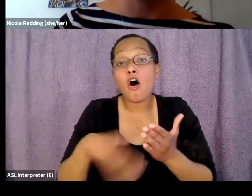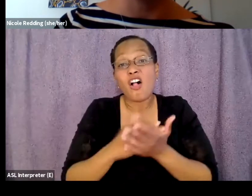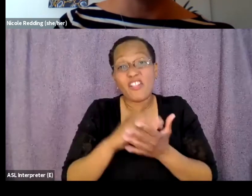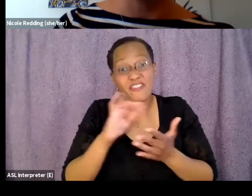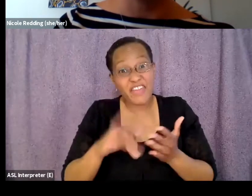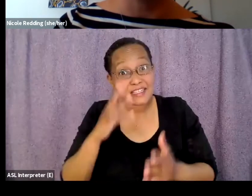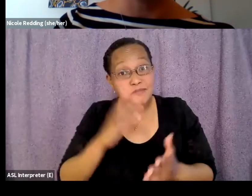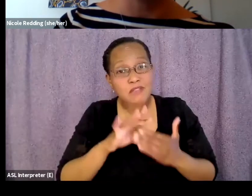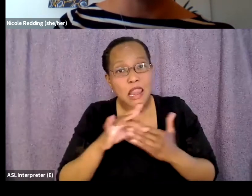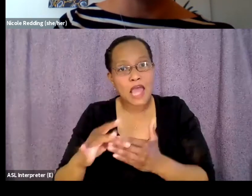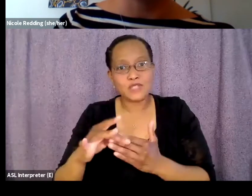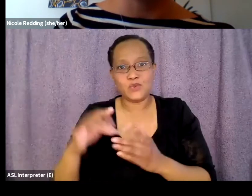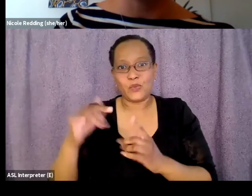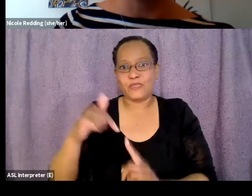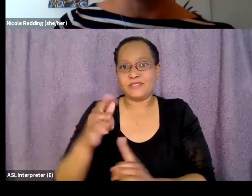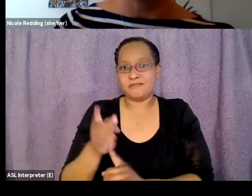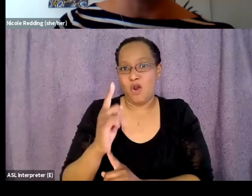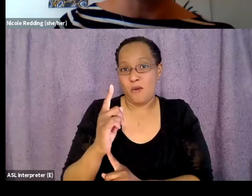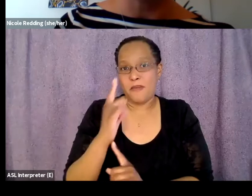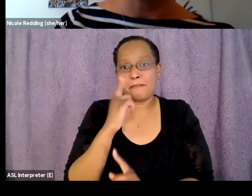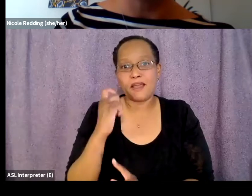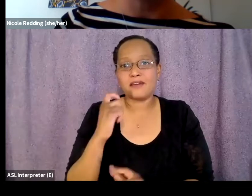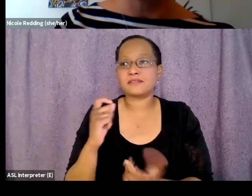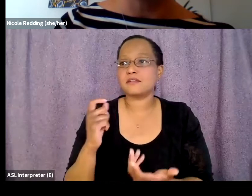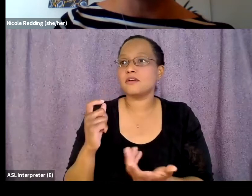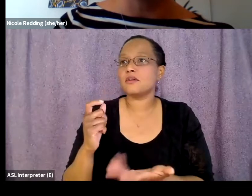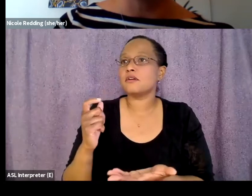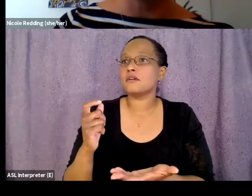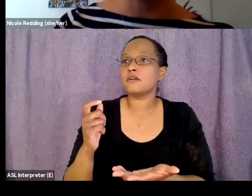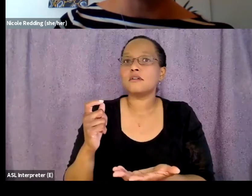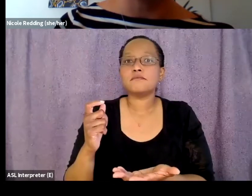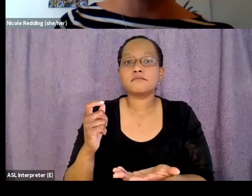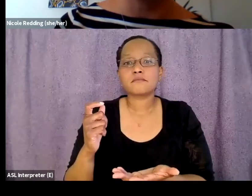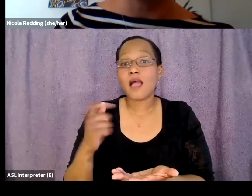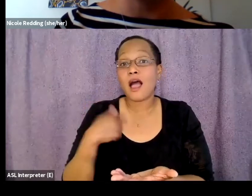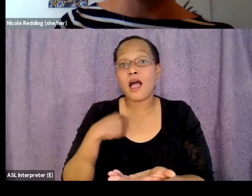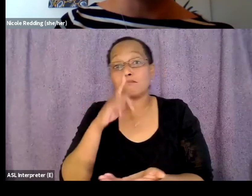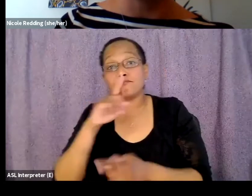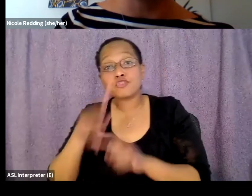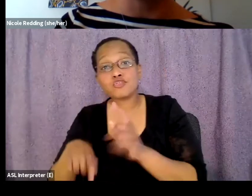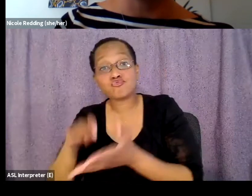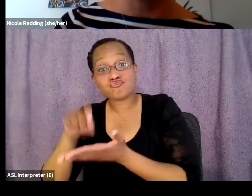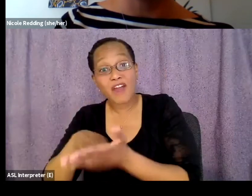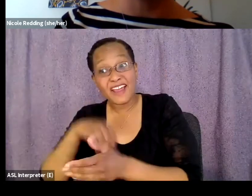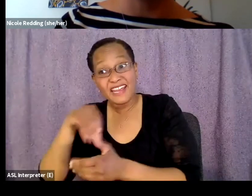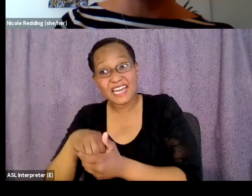somewhere to write at a publication. Keah Brown: led me to reading online which led me to start a career that I think far